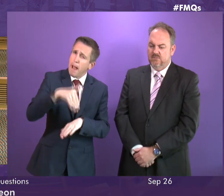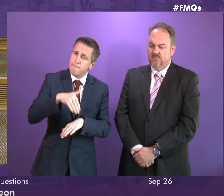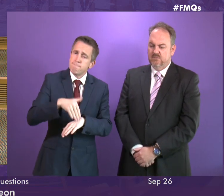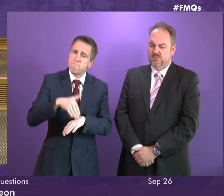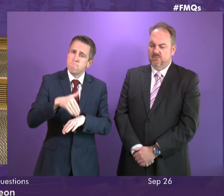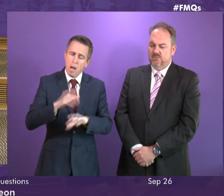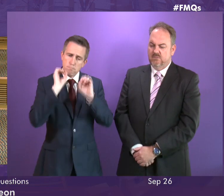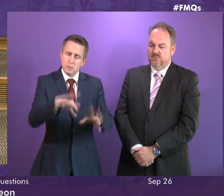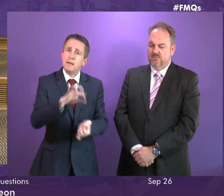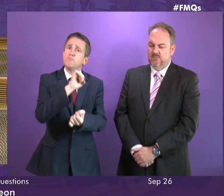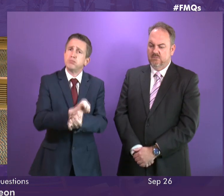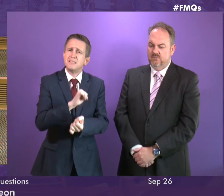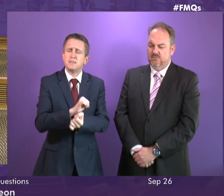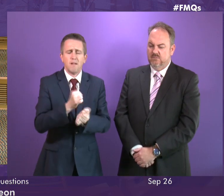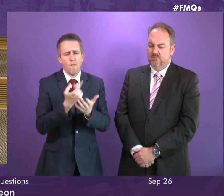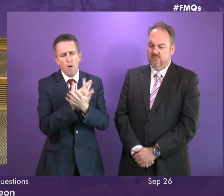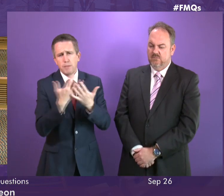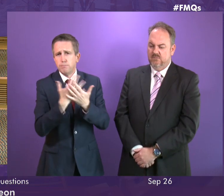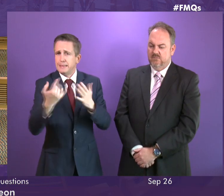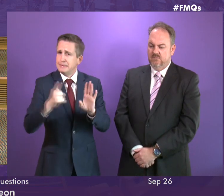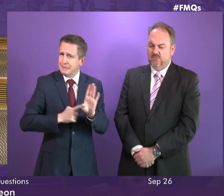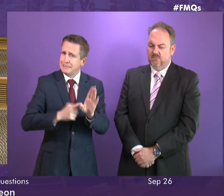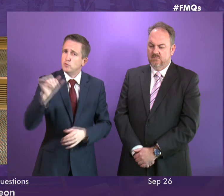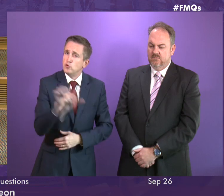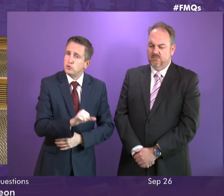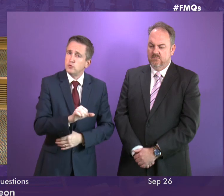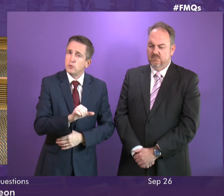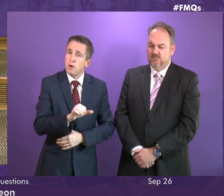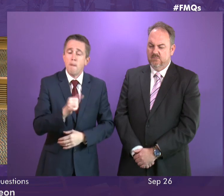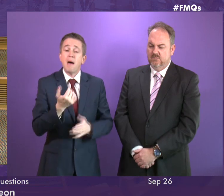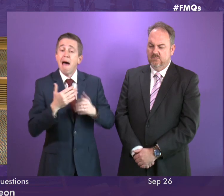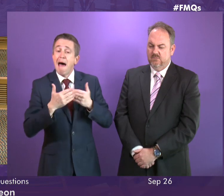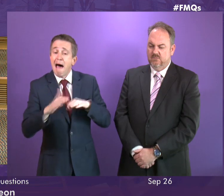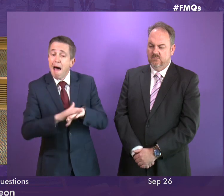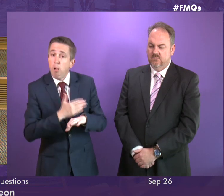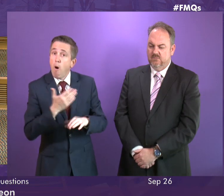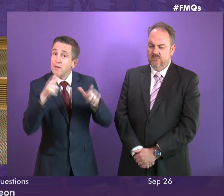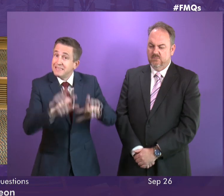to go to prison for lengthy periods, but what the correct period should be in an individual